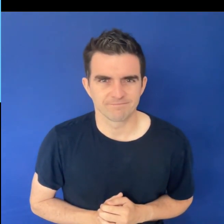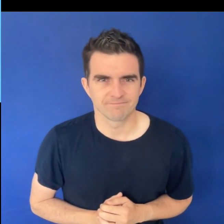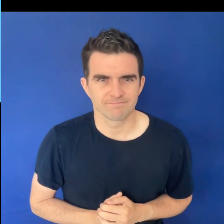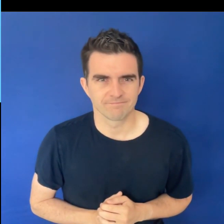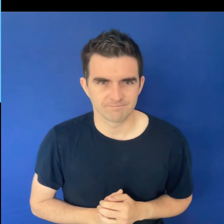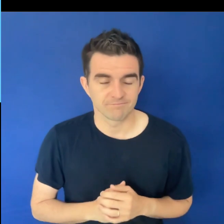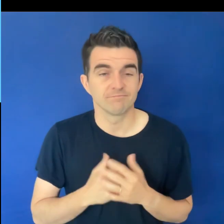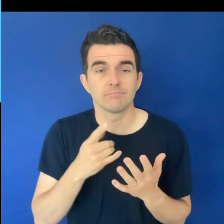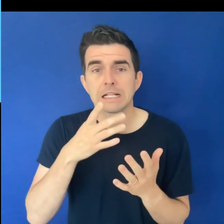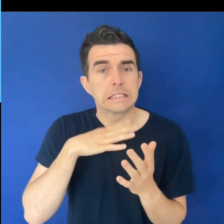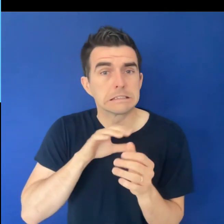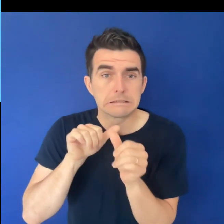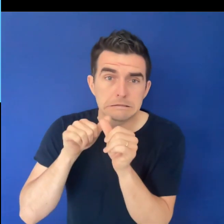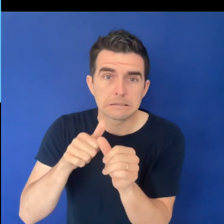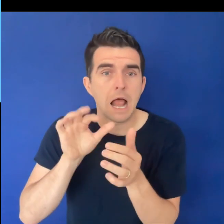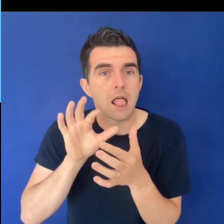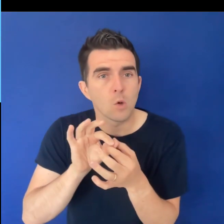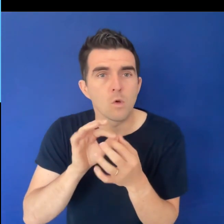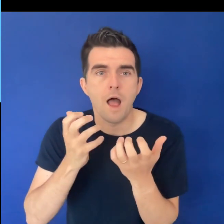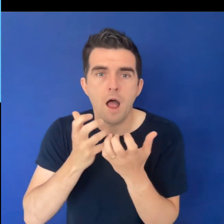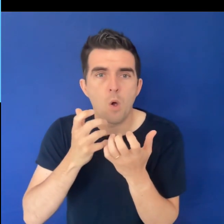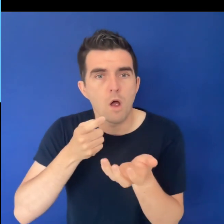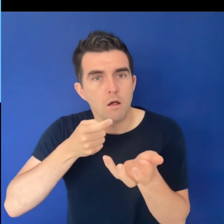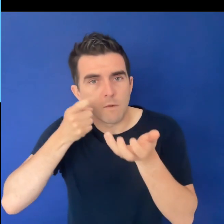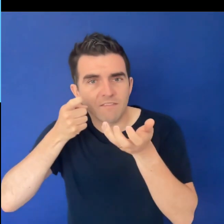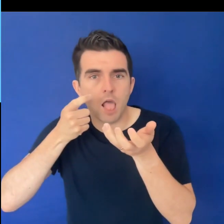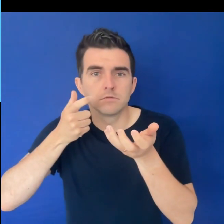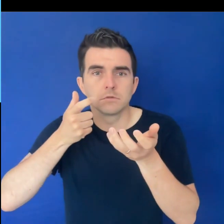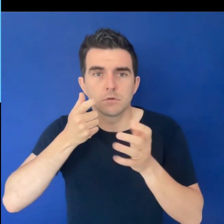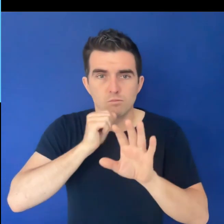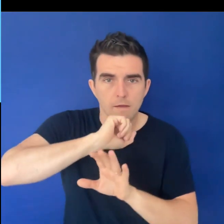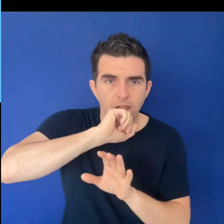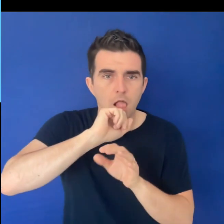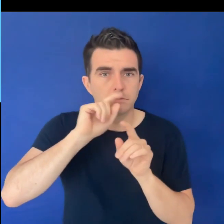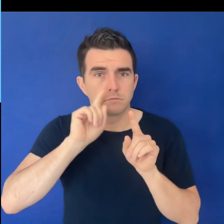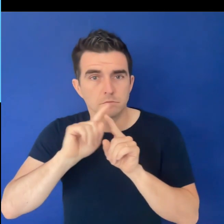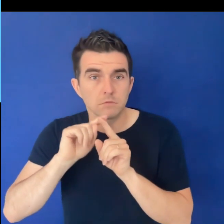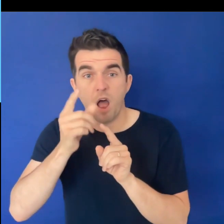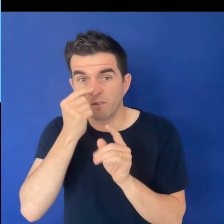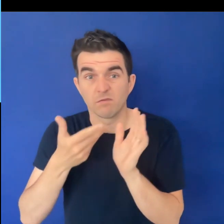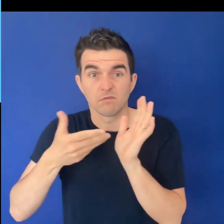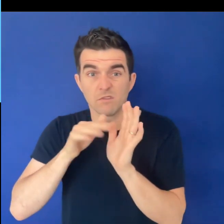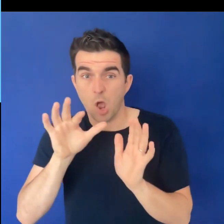If you need assistance with reflex mechanics, there will also be an option to adjust the timing required to correctly hit a parry,